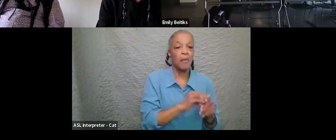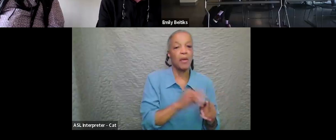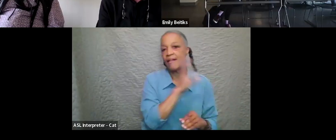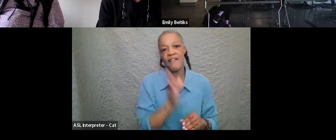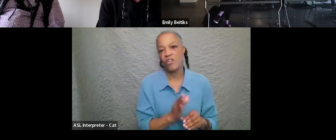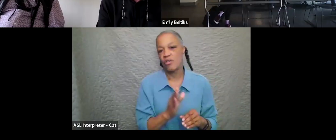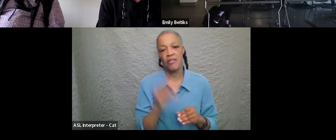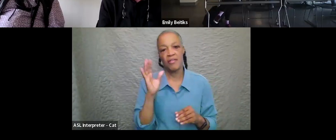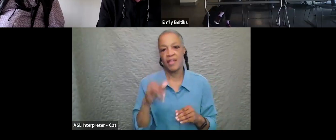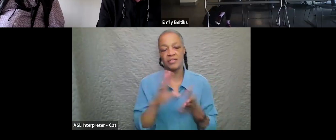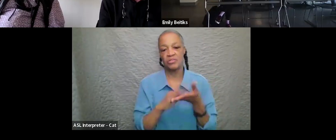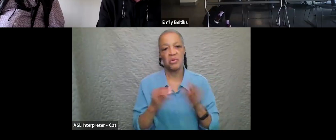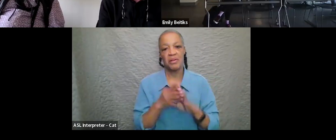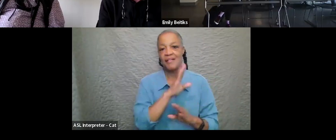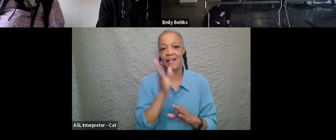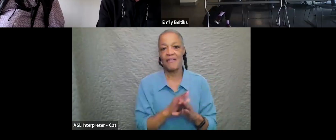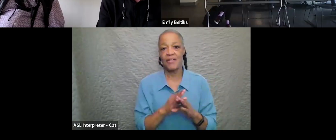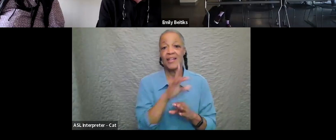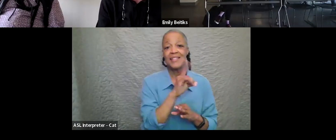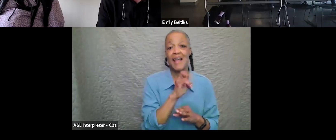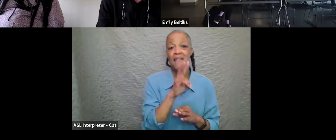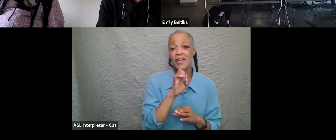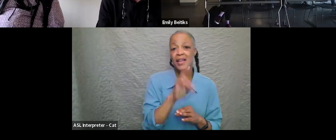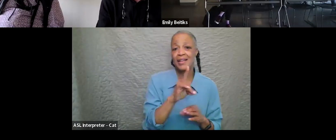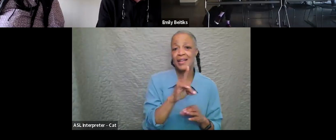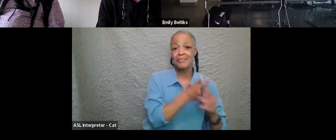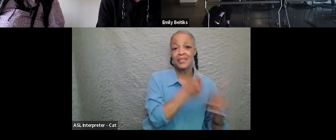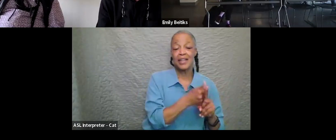Because David loses, Goliath wins.